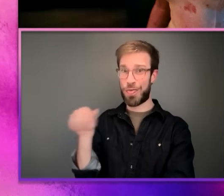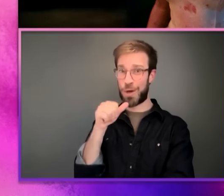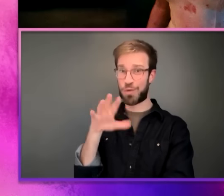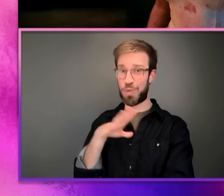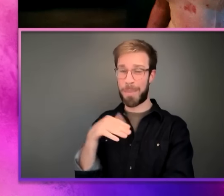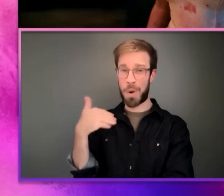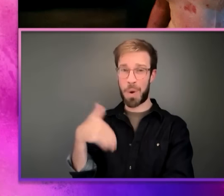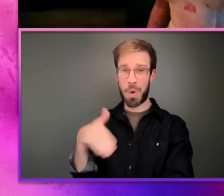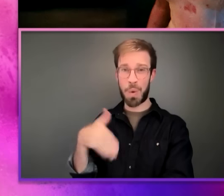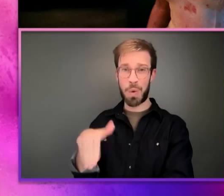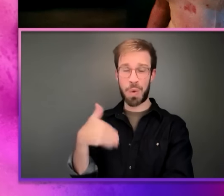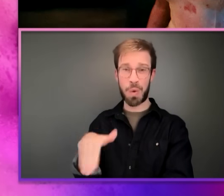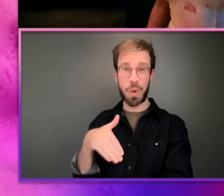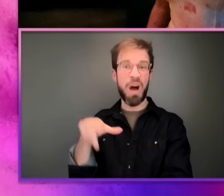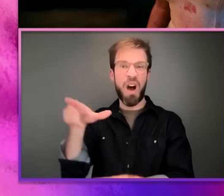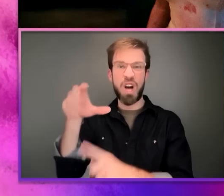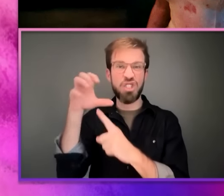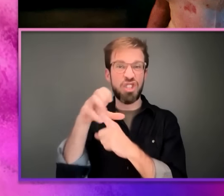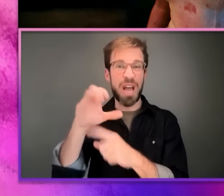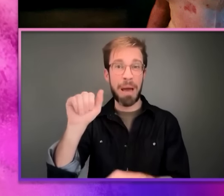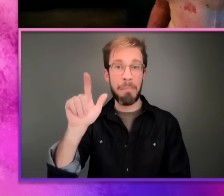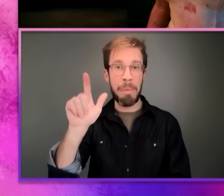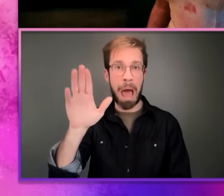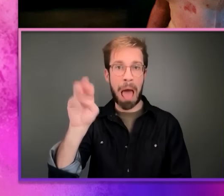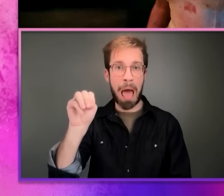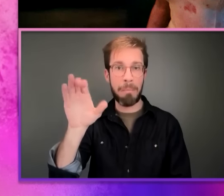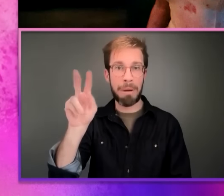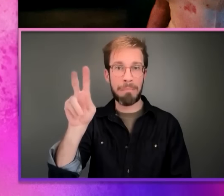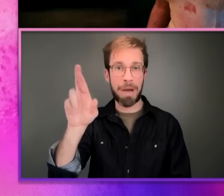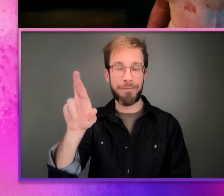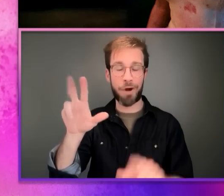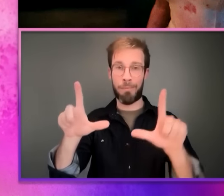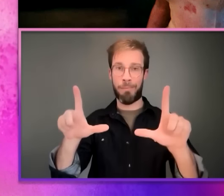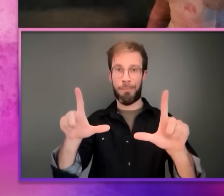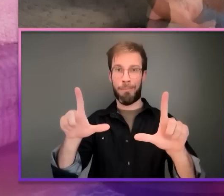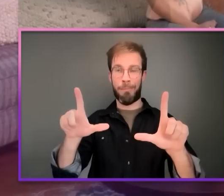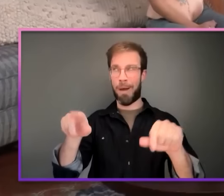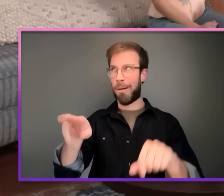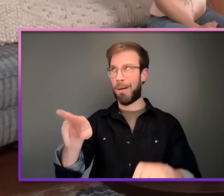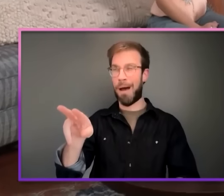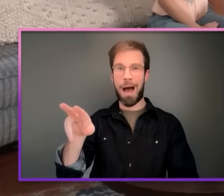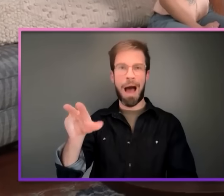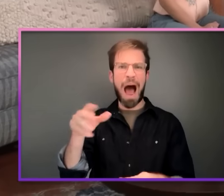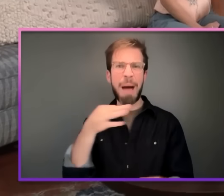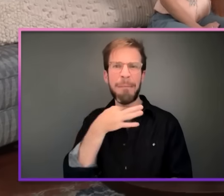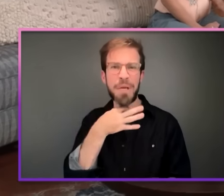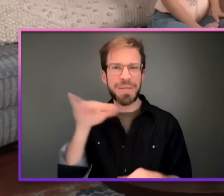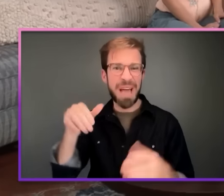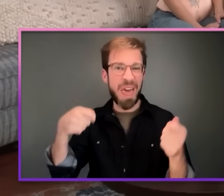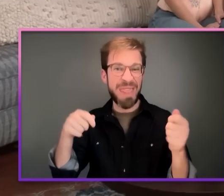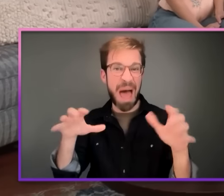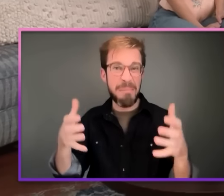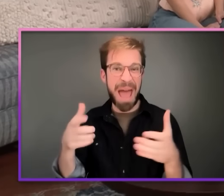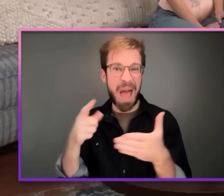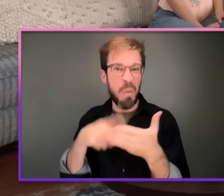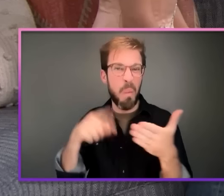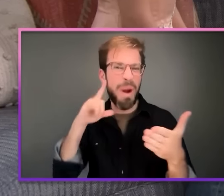"Mom, dad, please can you run lines with me?" And I finally got to the stage the night of the show, and that was it, done.